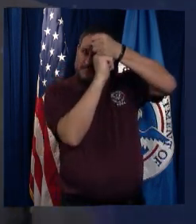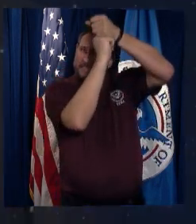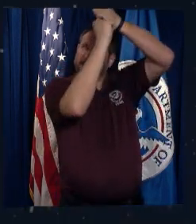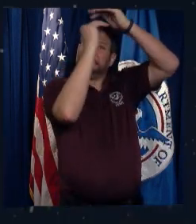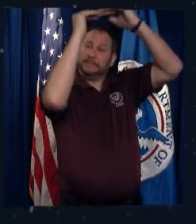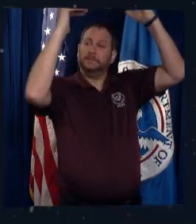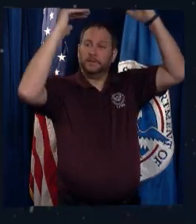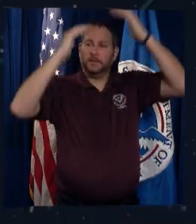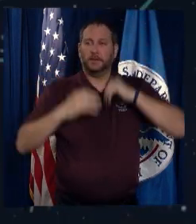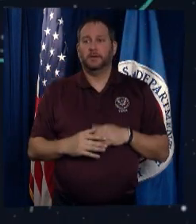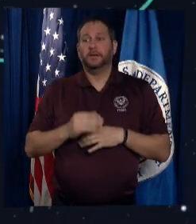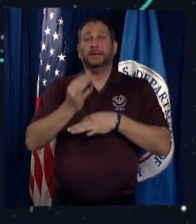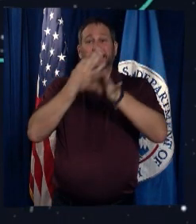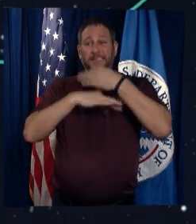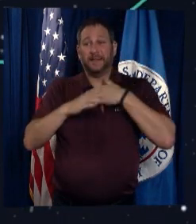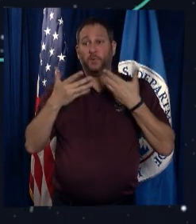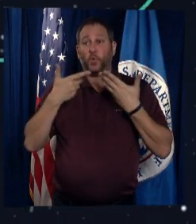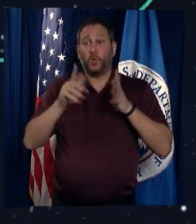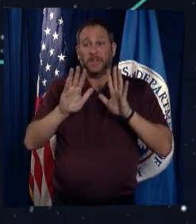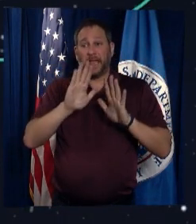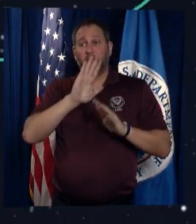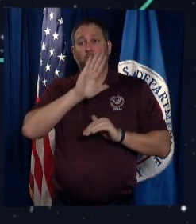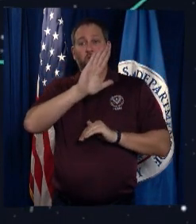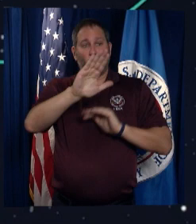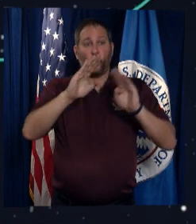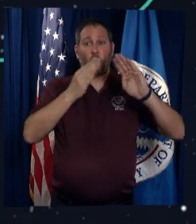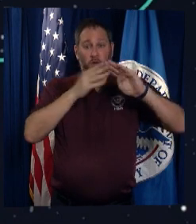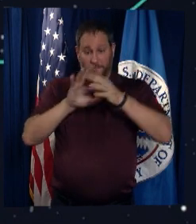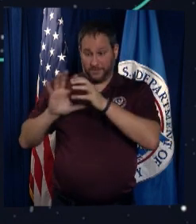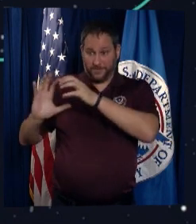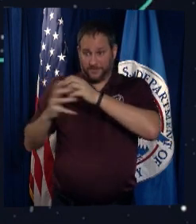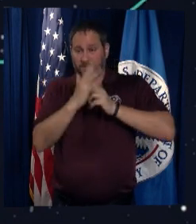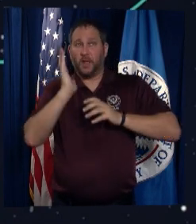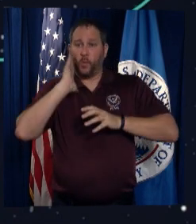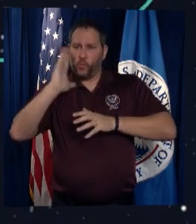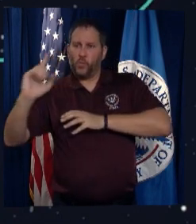support. Let the community lead. Thank you.